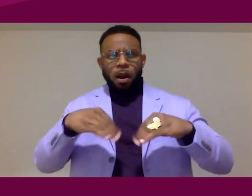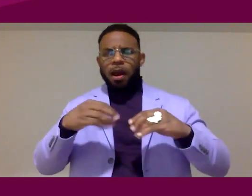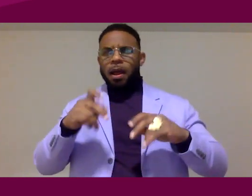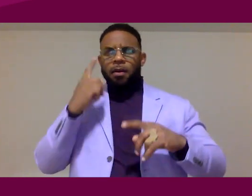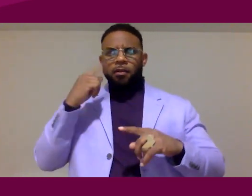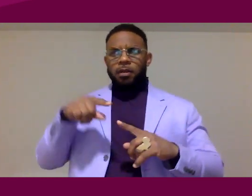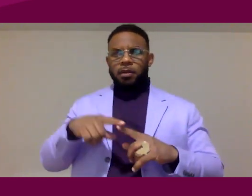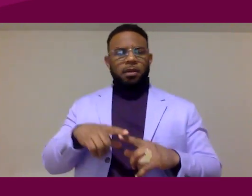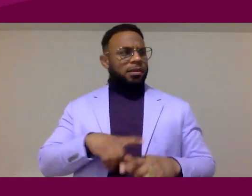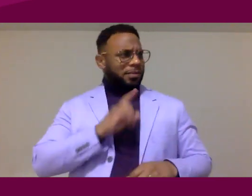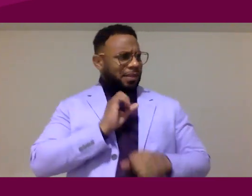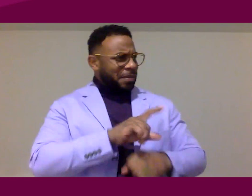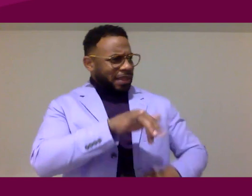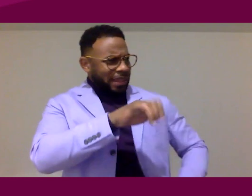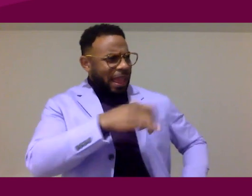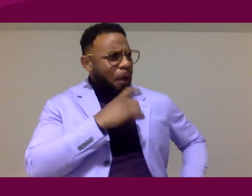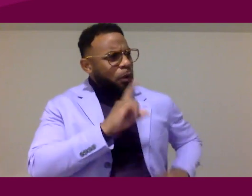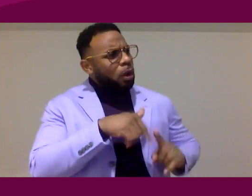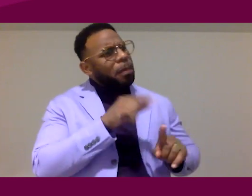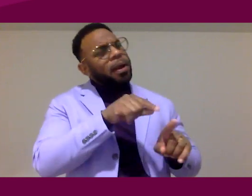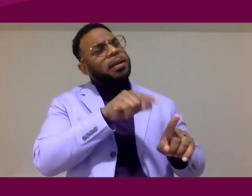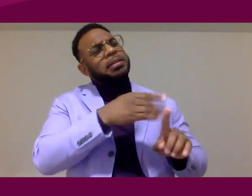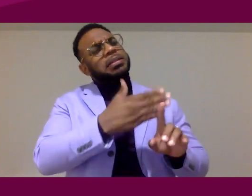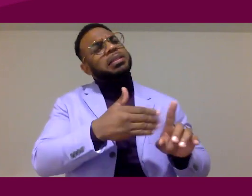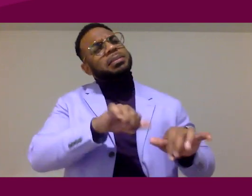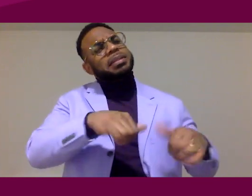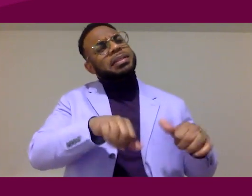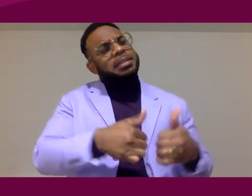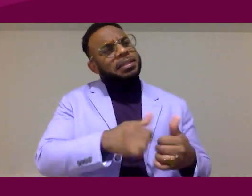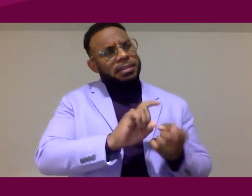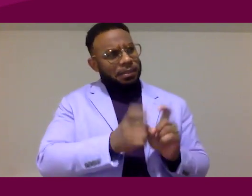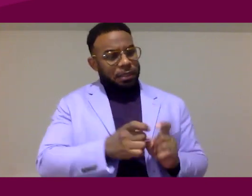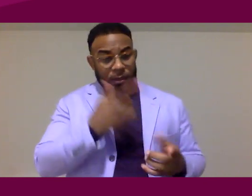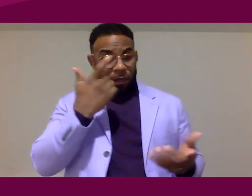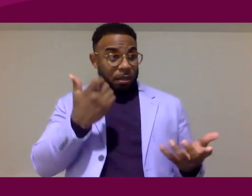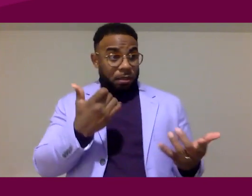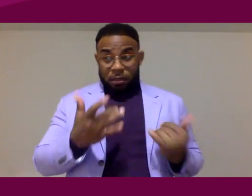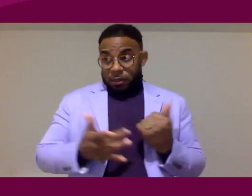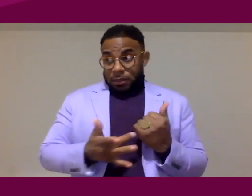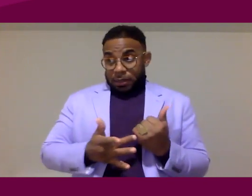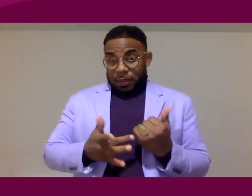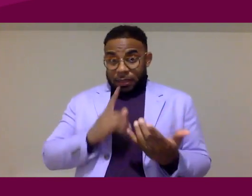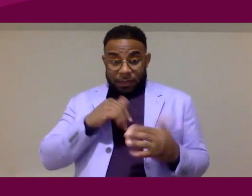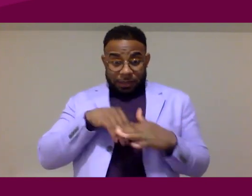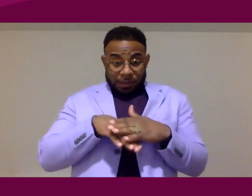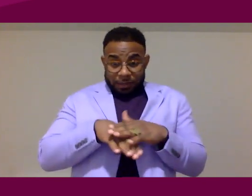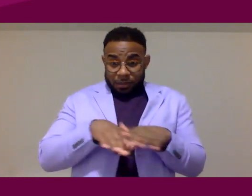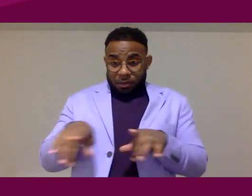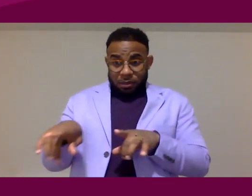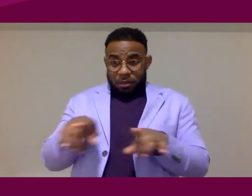Ashley Inkumsah: Absolutely. Yeah. And I want to talk about some of those changes because technology and accessibility has evolved